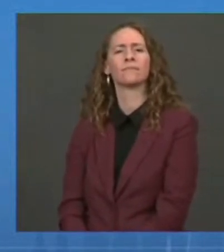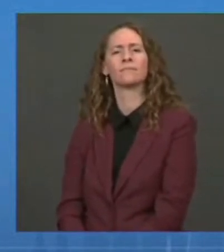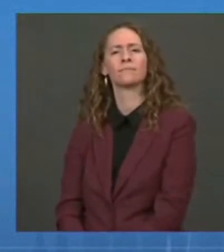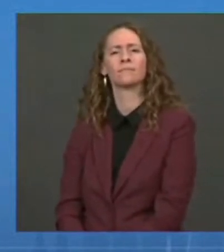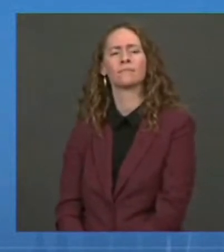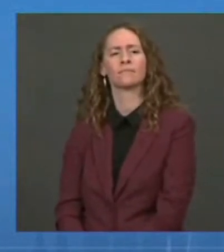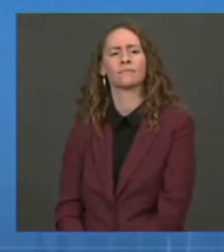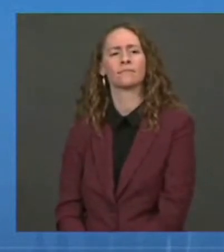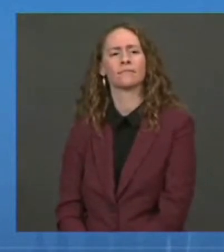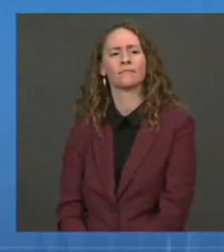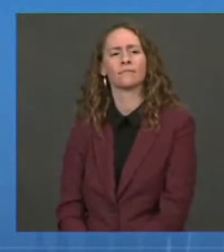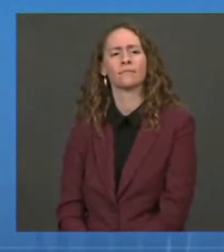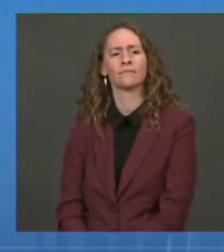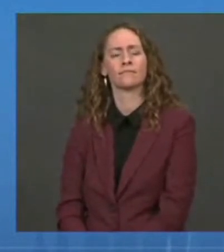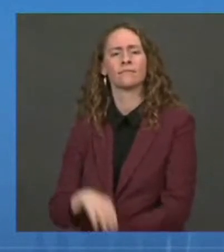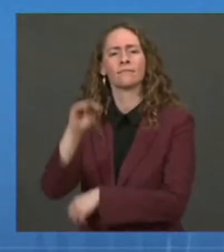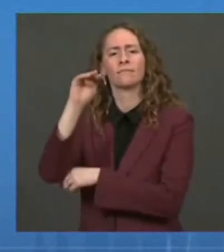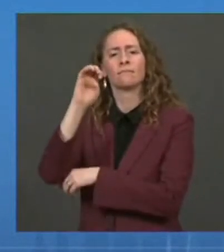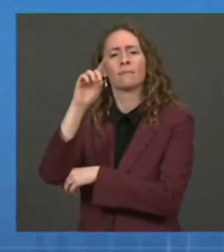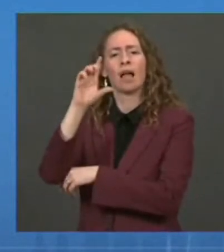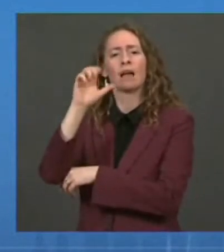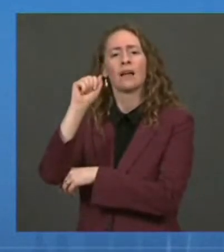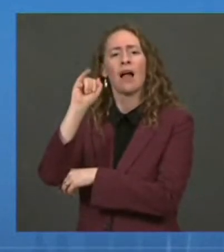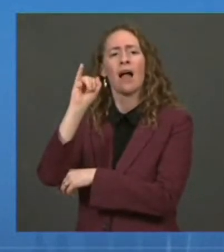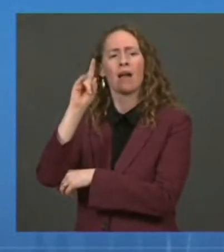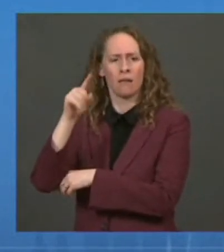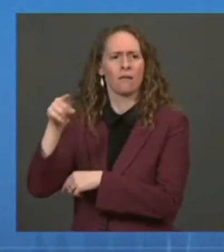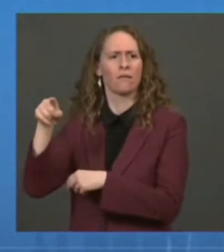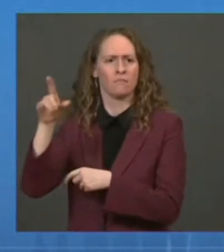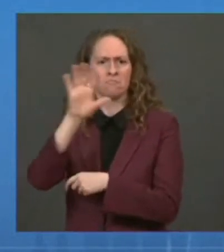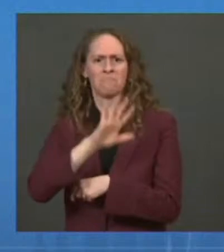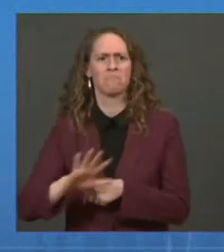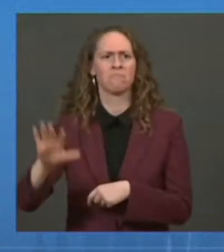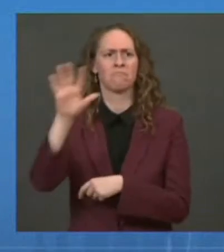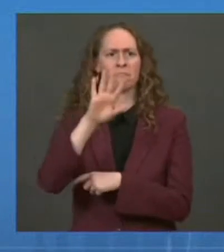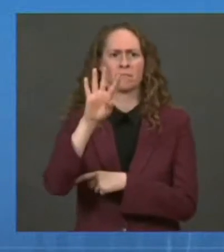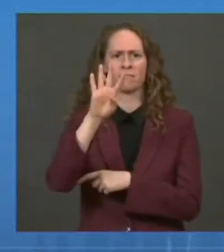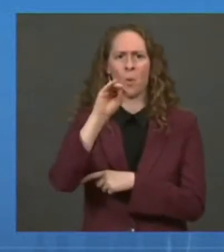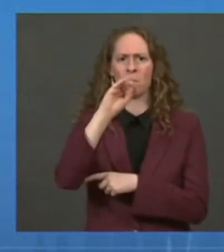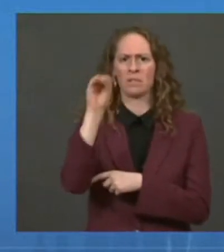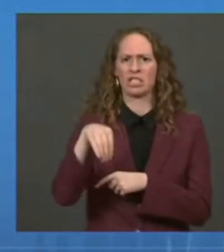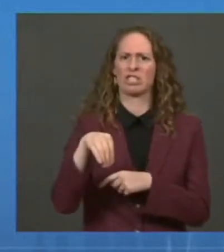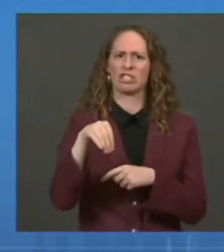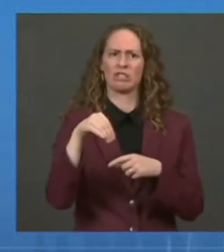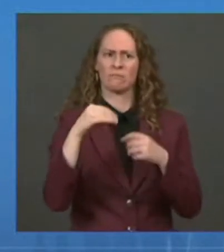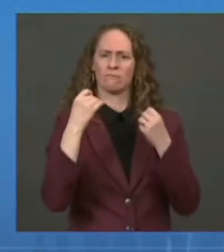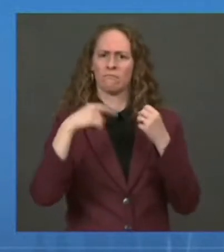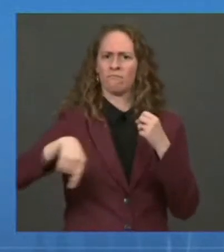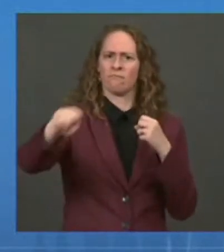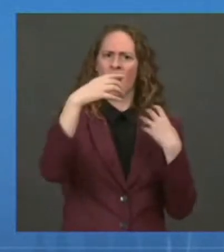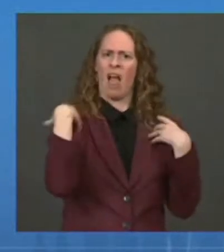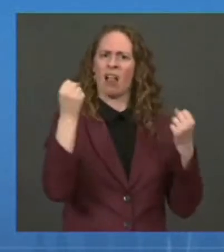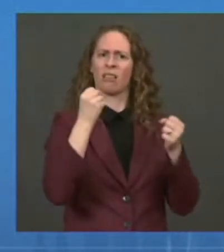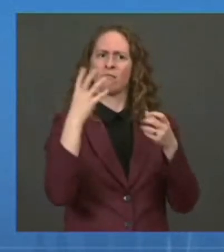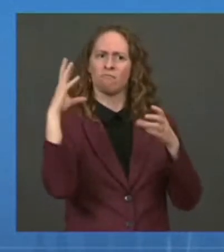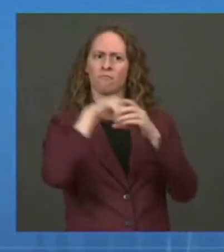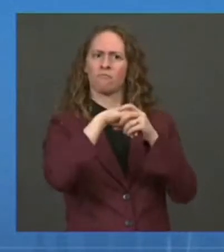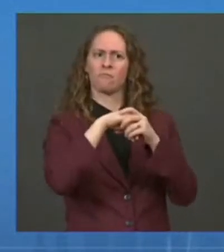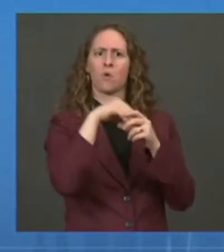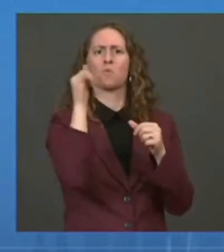FUNDING. MEDICAID AND CHILDREN'S HOME IN INSURANCE COVERAGE TO OVER 40% OF ALL CHILDREN IN THE UNITED STATES AND THERE'S A